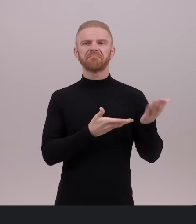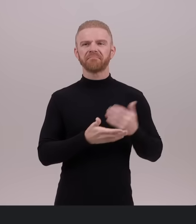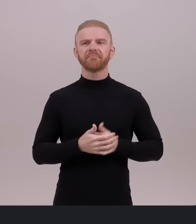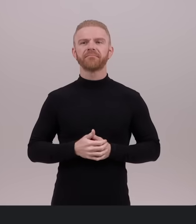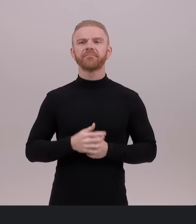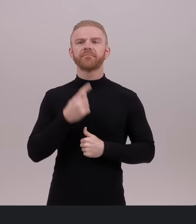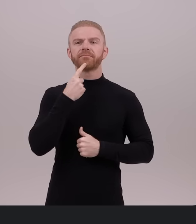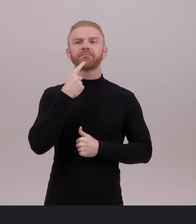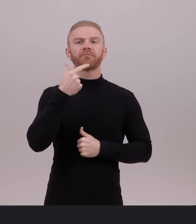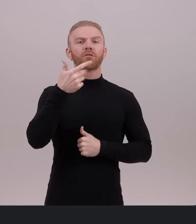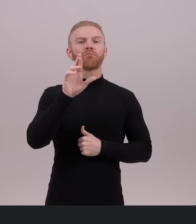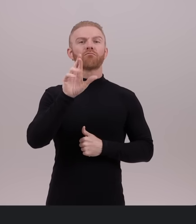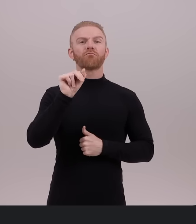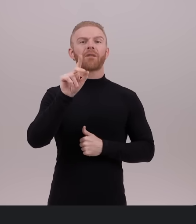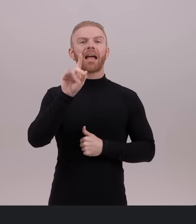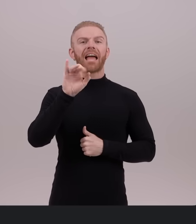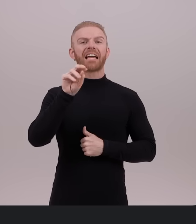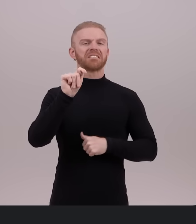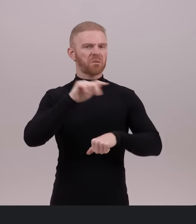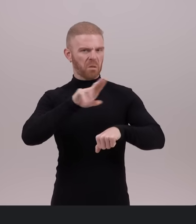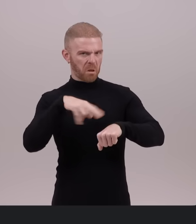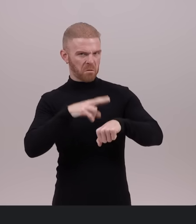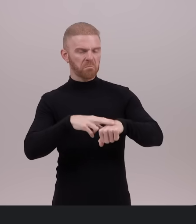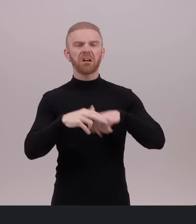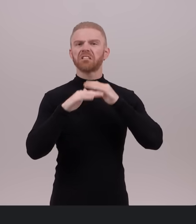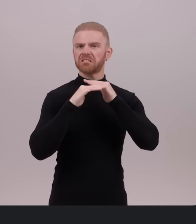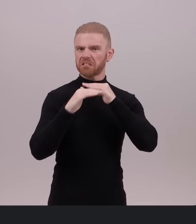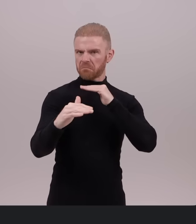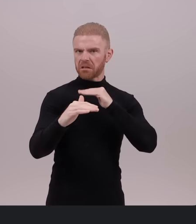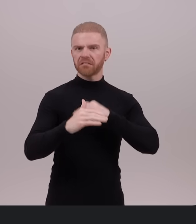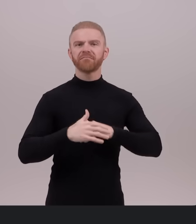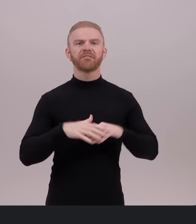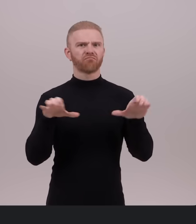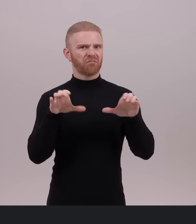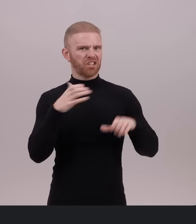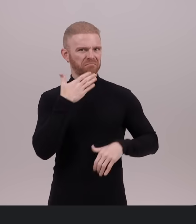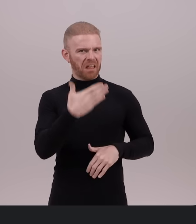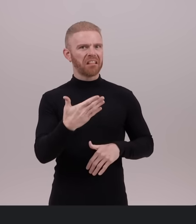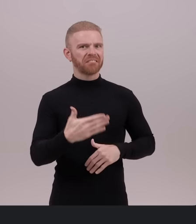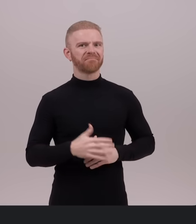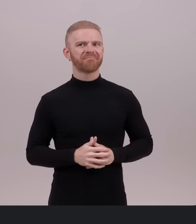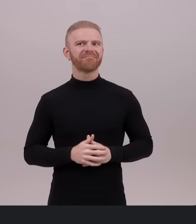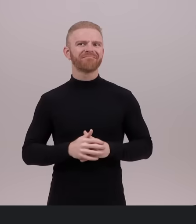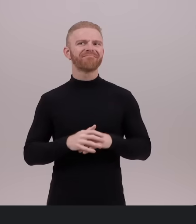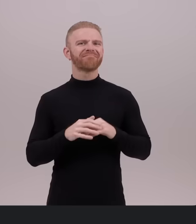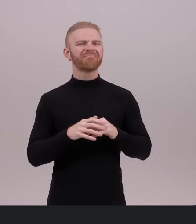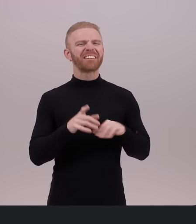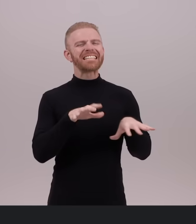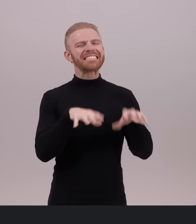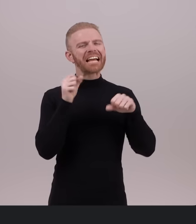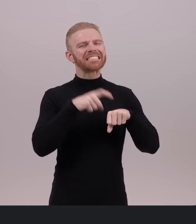so it looks like things are going well, I imagine this will probably take some time to finish. The loss is turning down nicely,